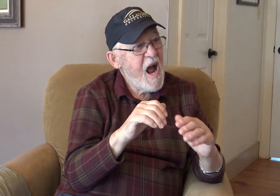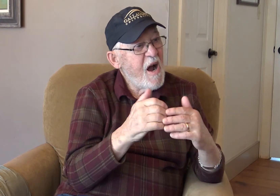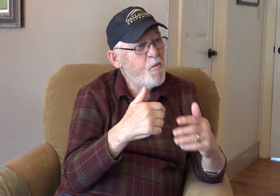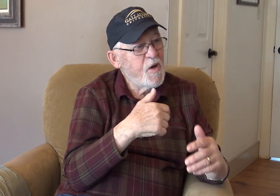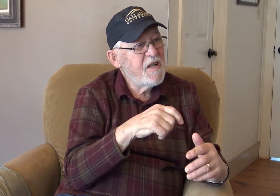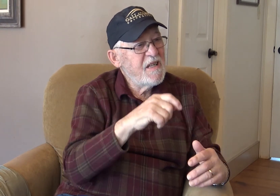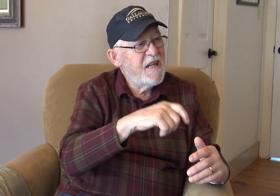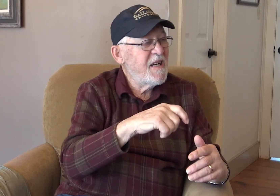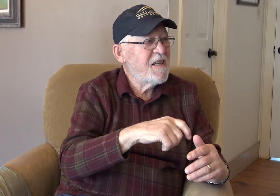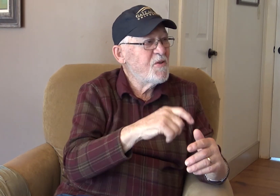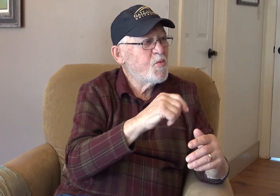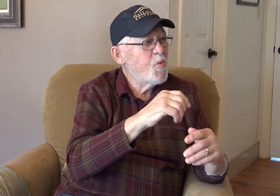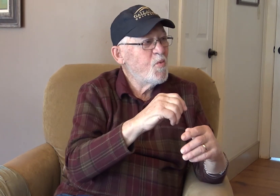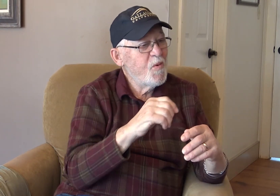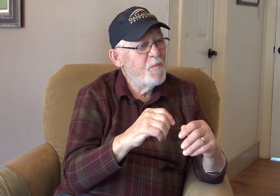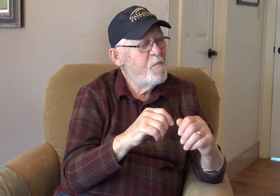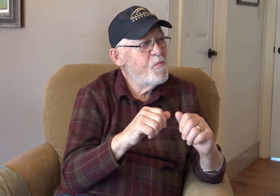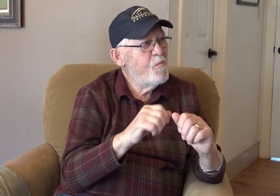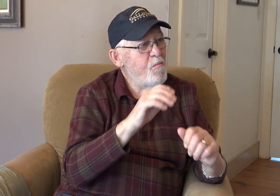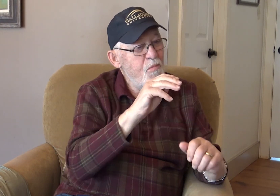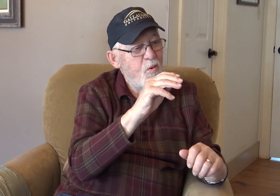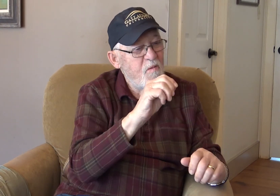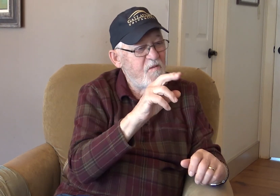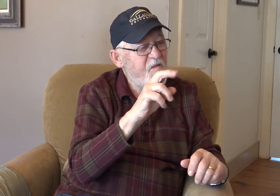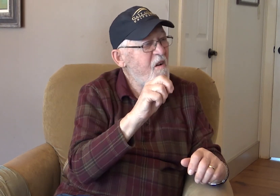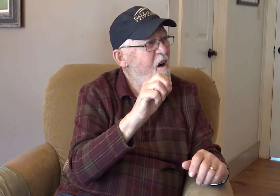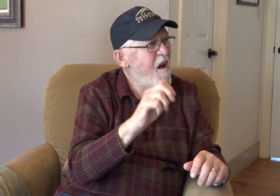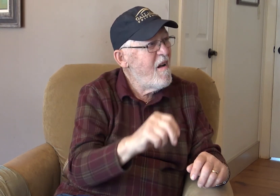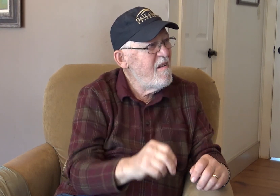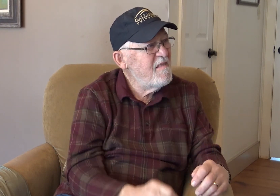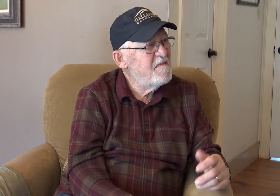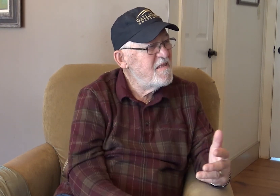and how we need to move on.